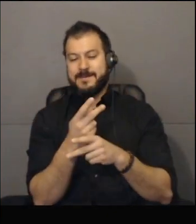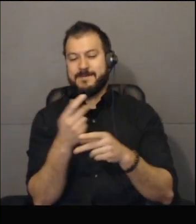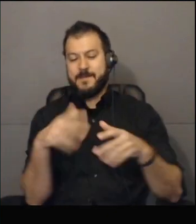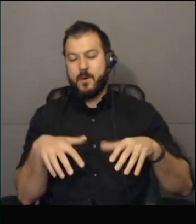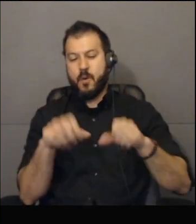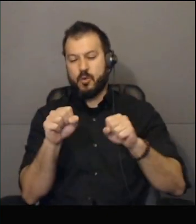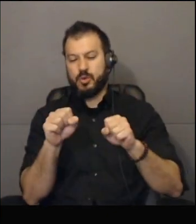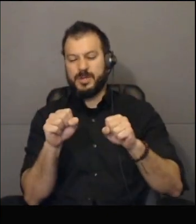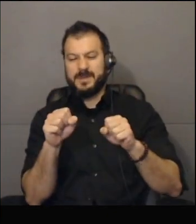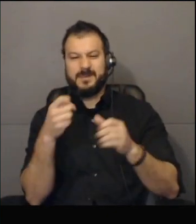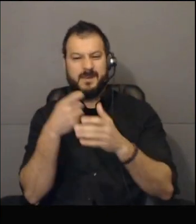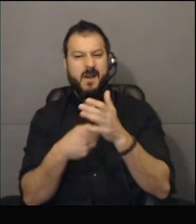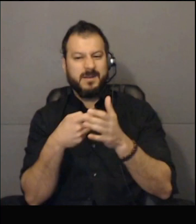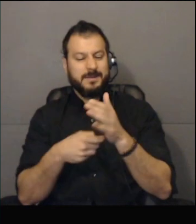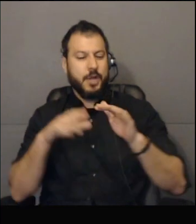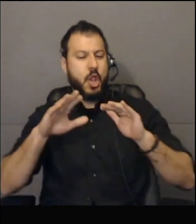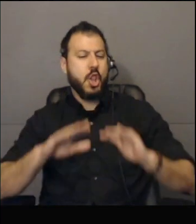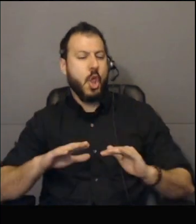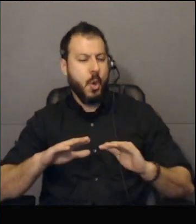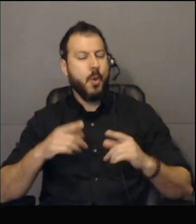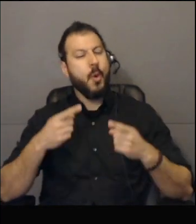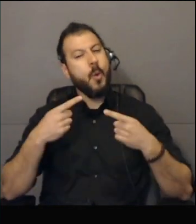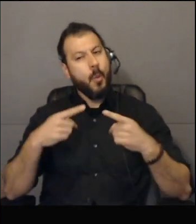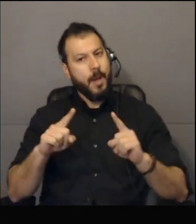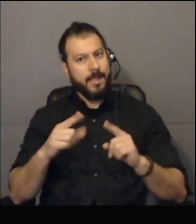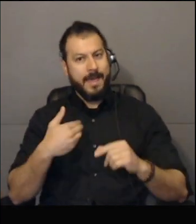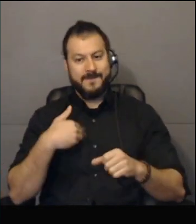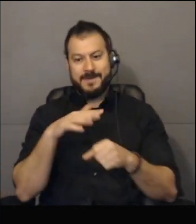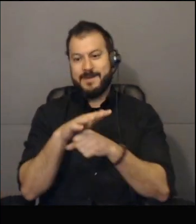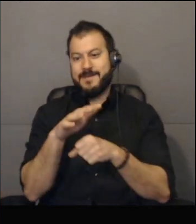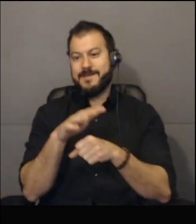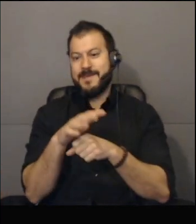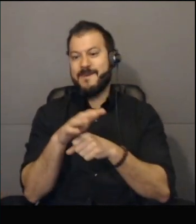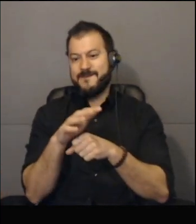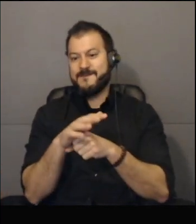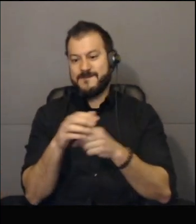low while maintaining enough capacity to quickly add new players